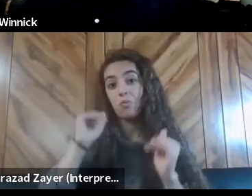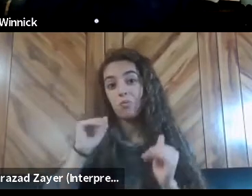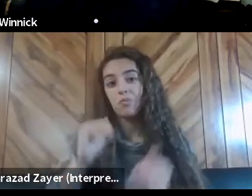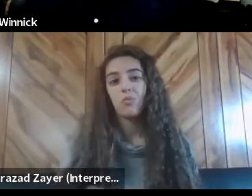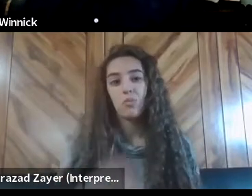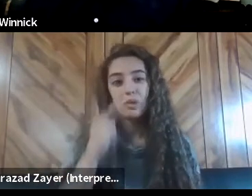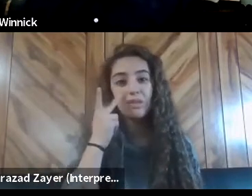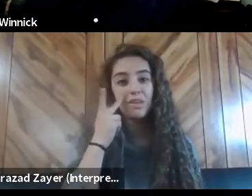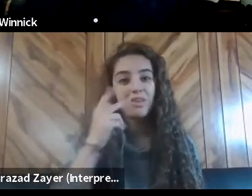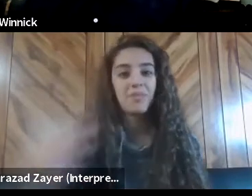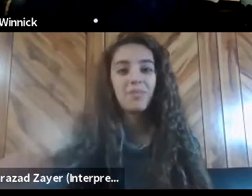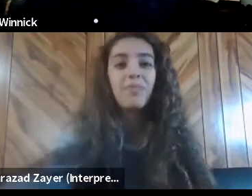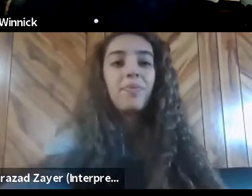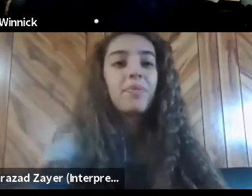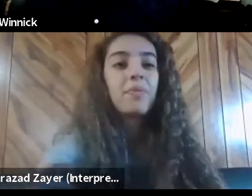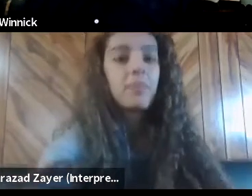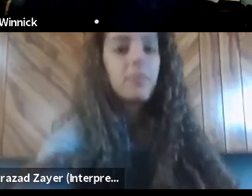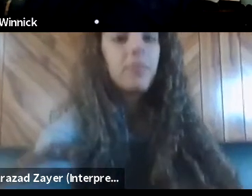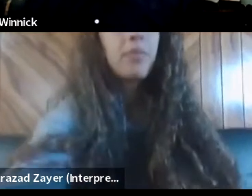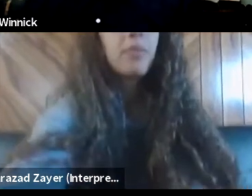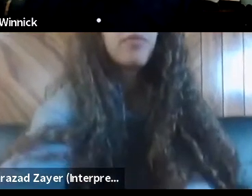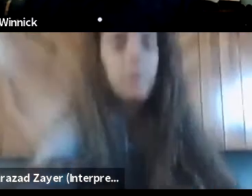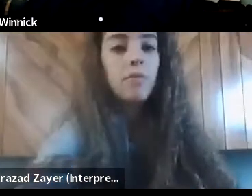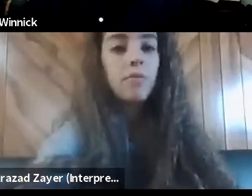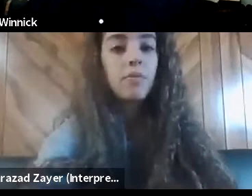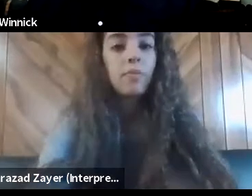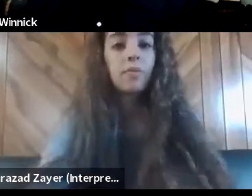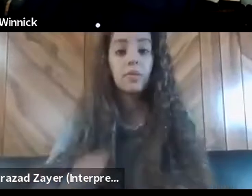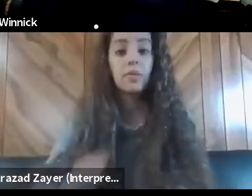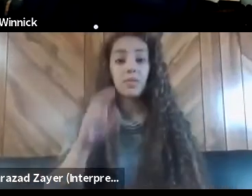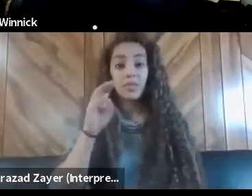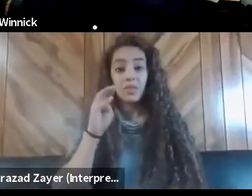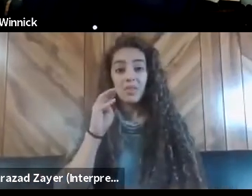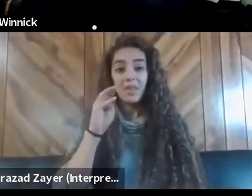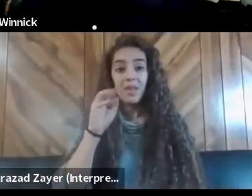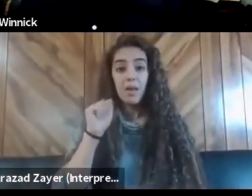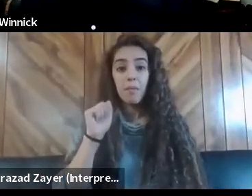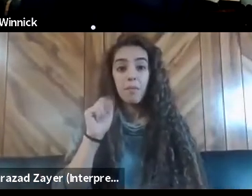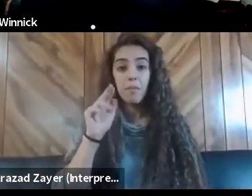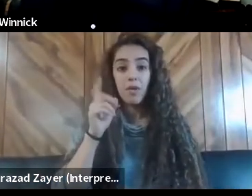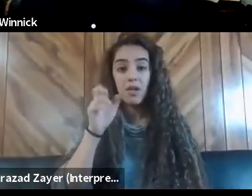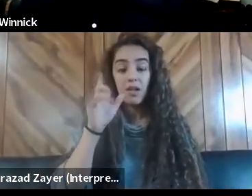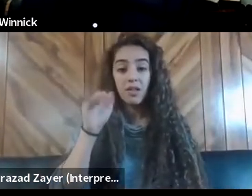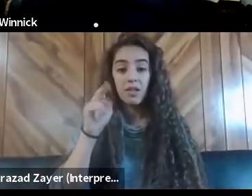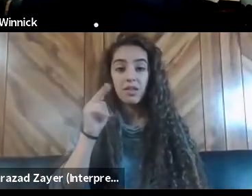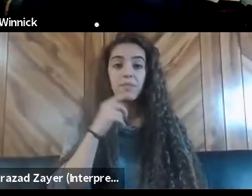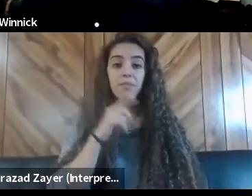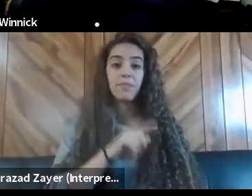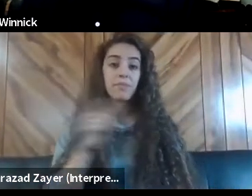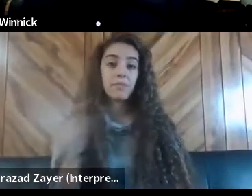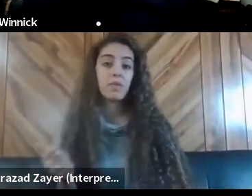Okay. Oh, I guess I'll go. Um, so my son likes to count. He's a numbers